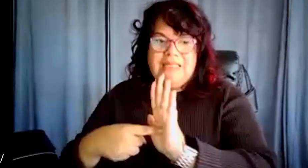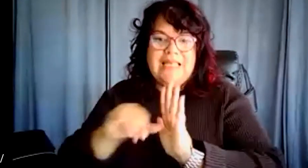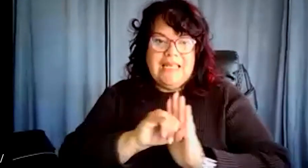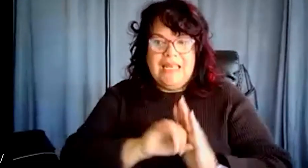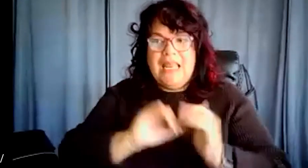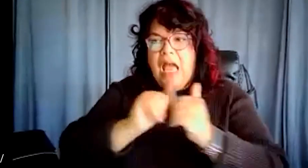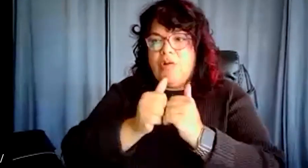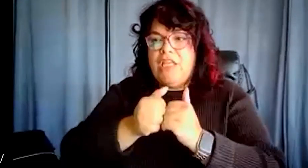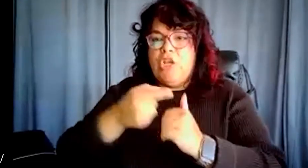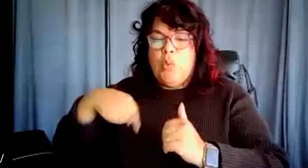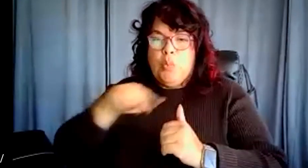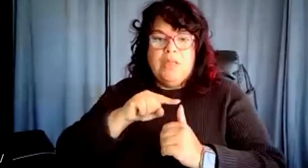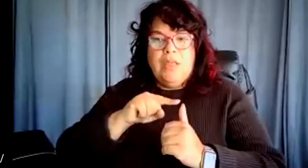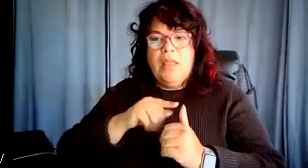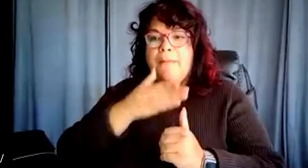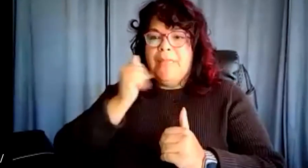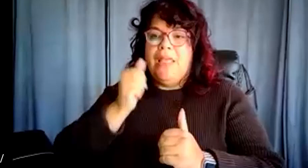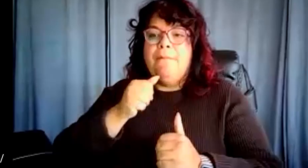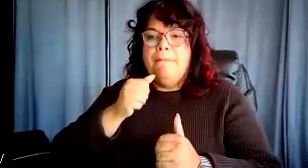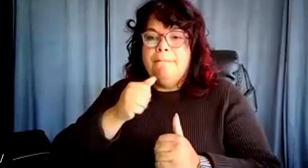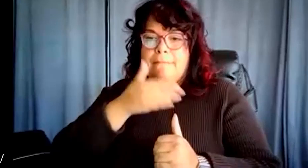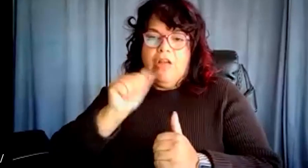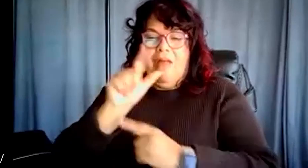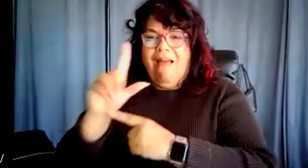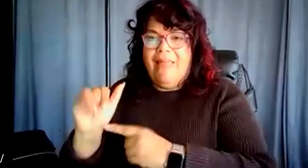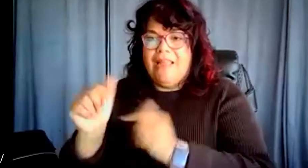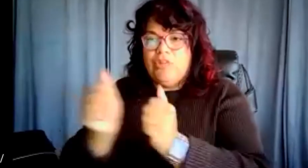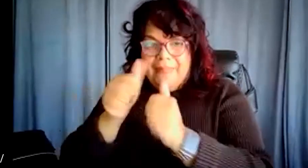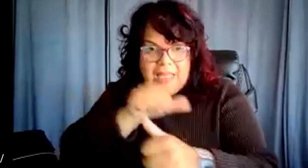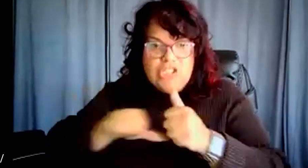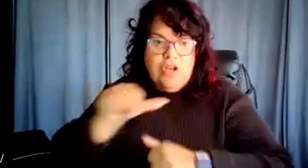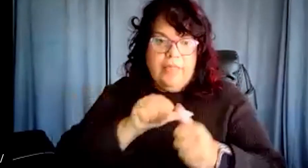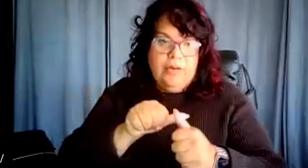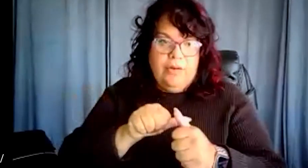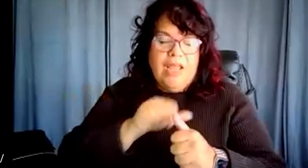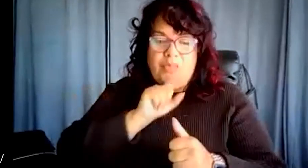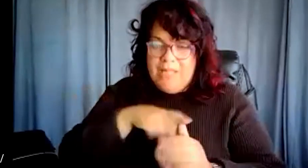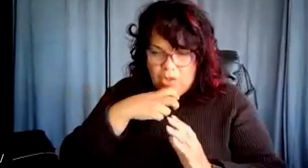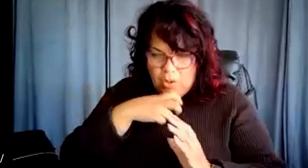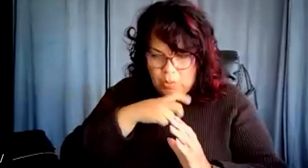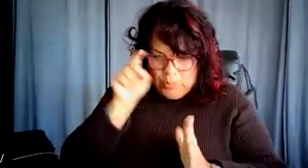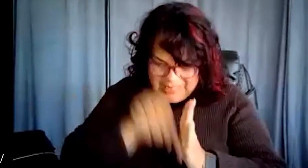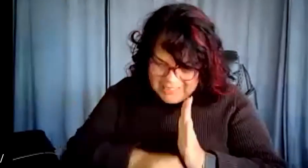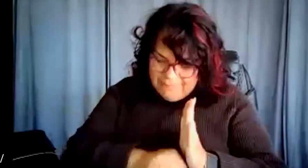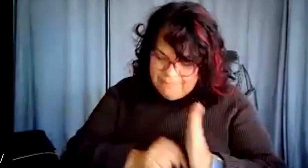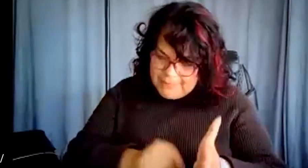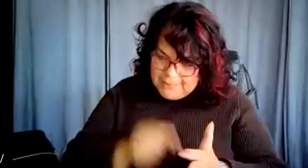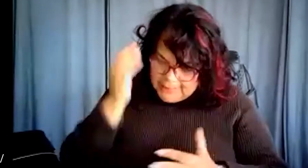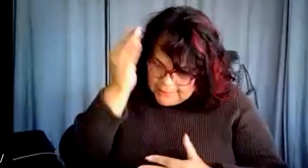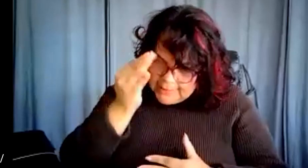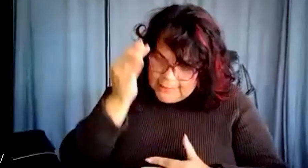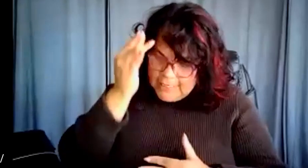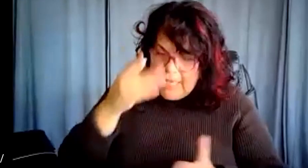for each other and go deeper into what our own biases are even within those communities